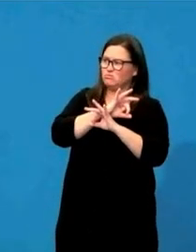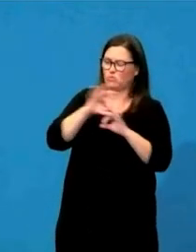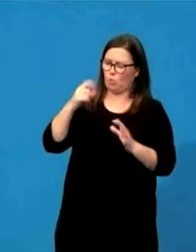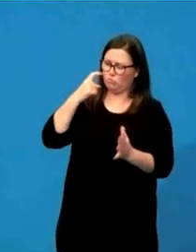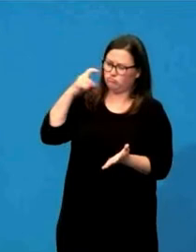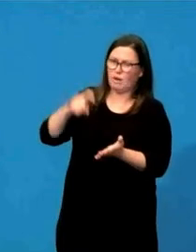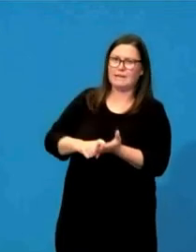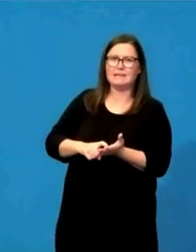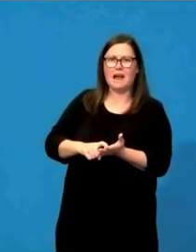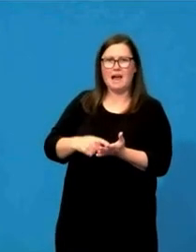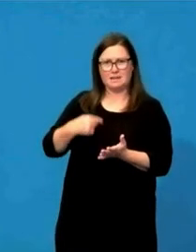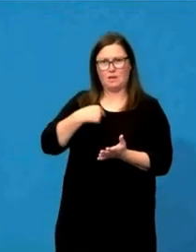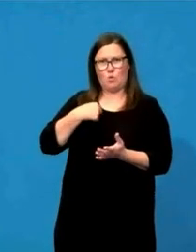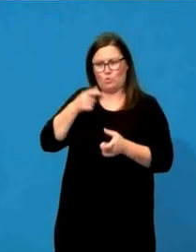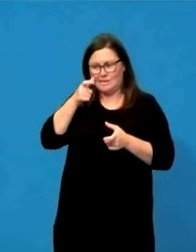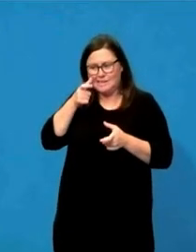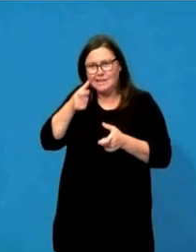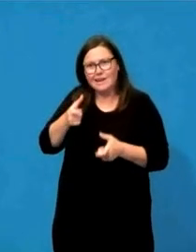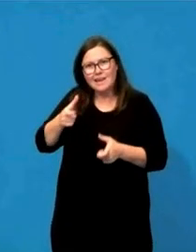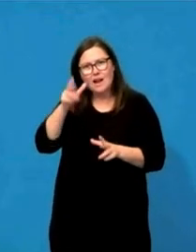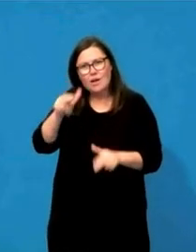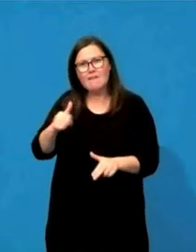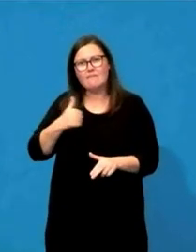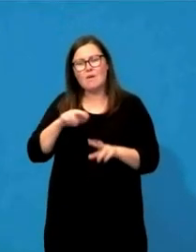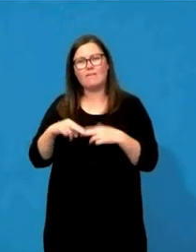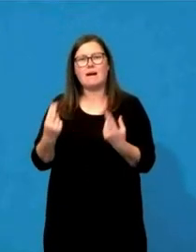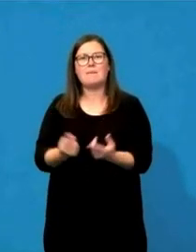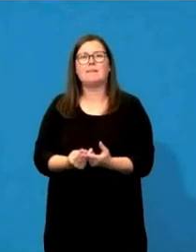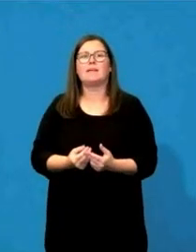we do, or families do this day in day out.